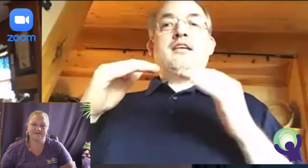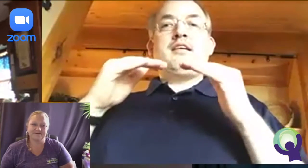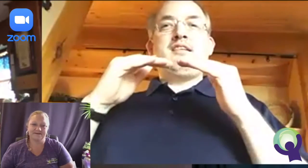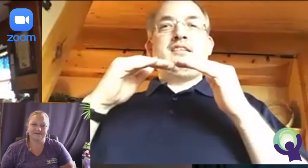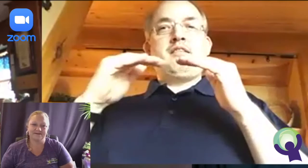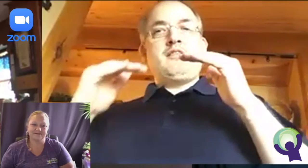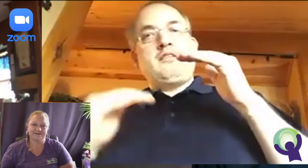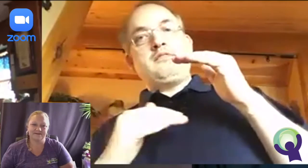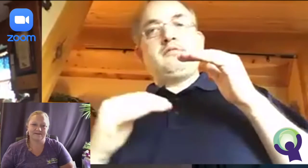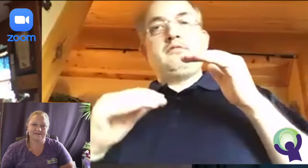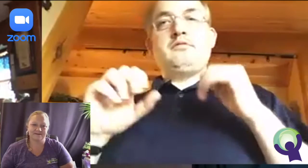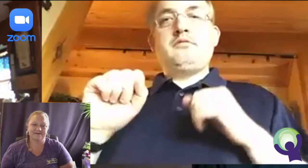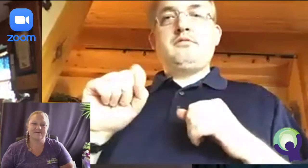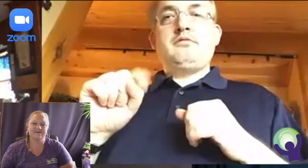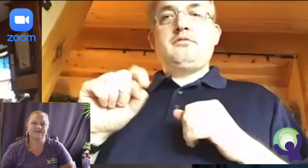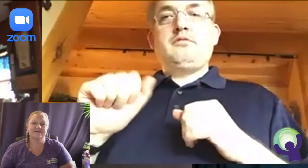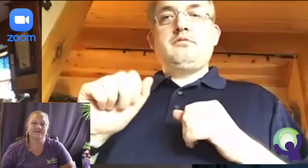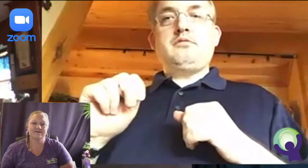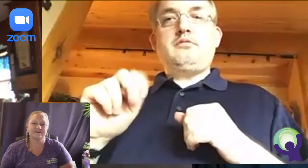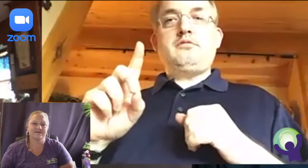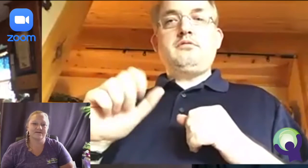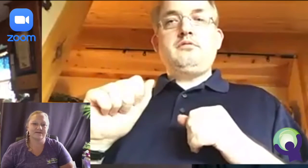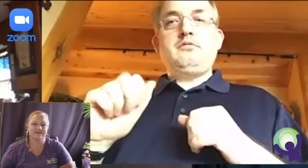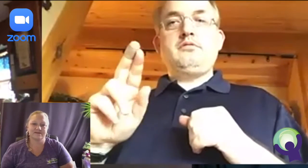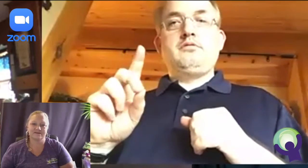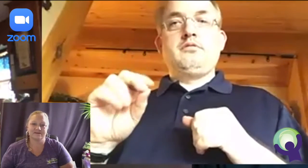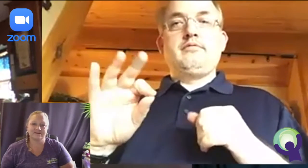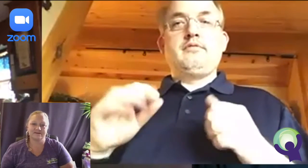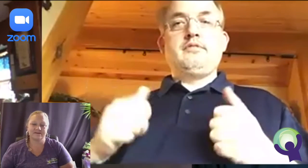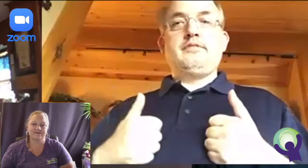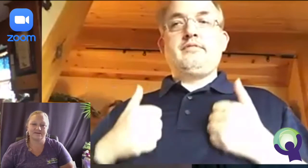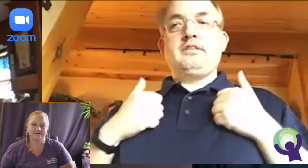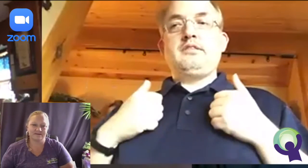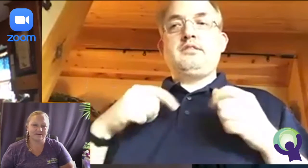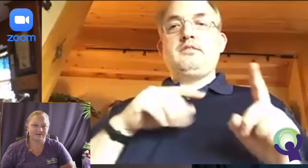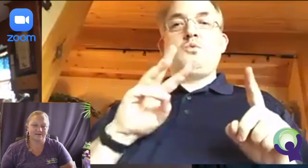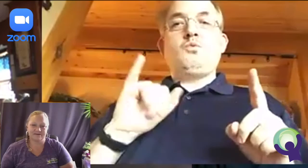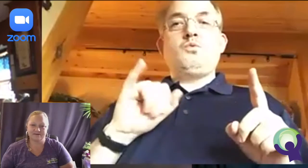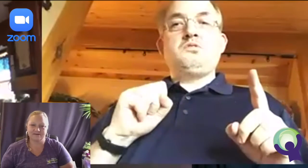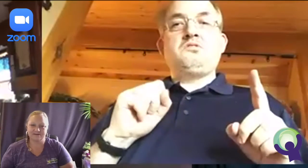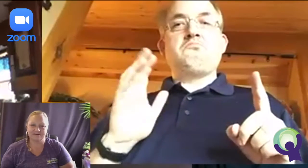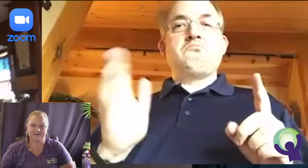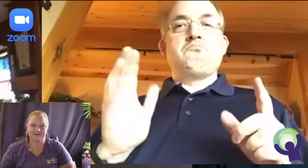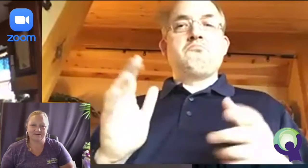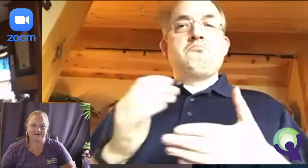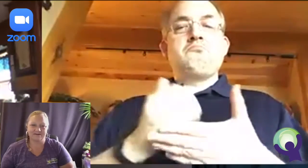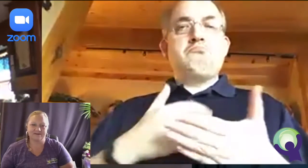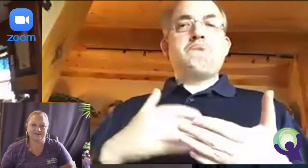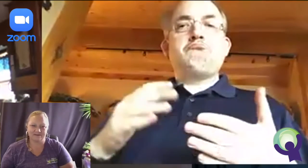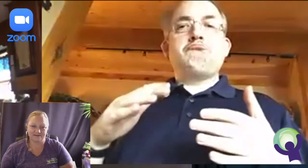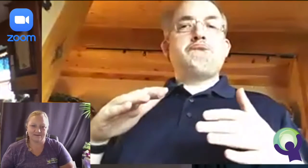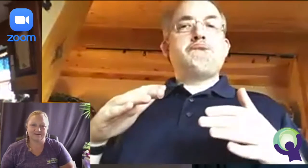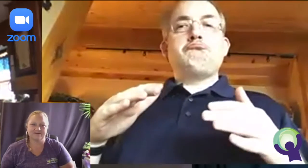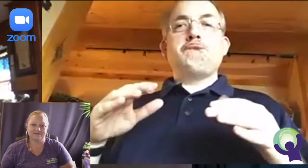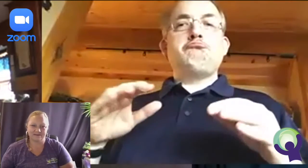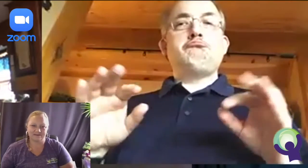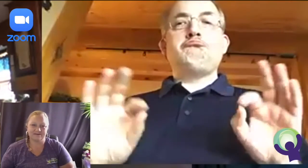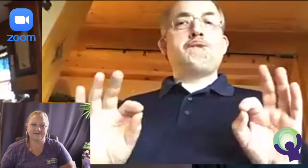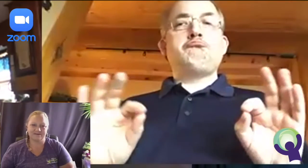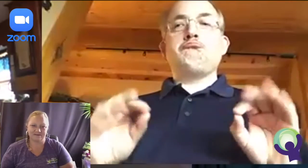That's not the case. The standard of living is much higher here than Wisconsin and so